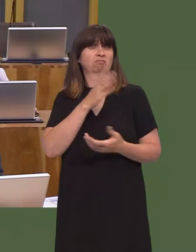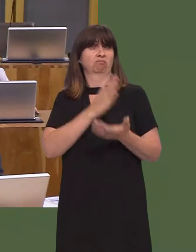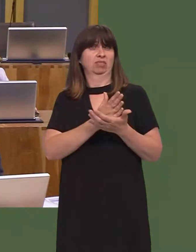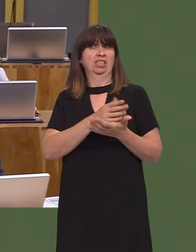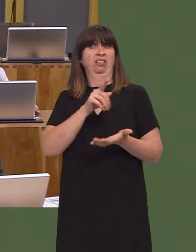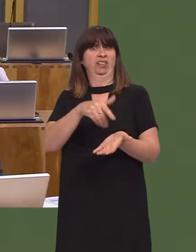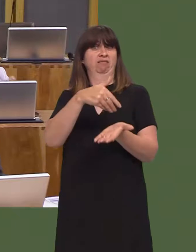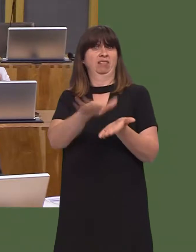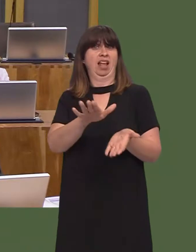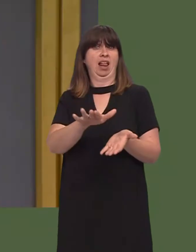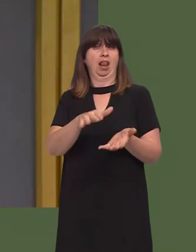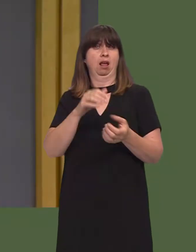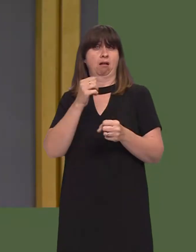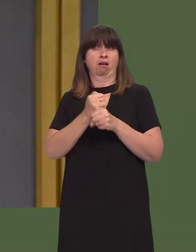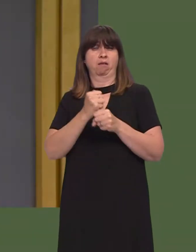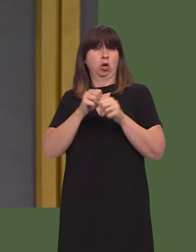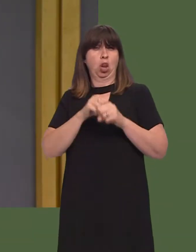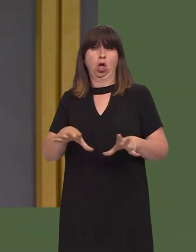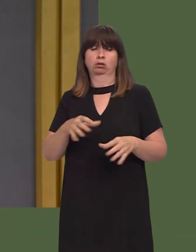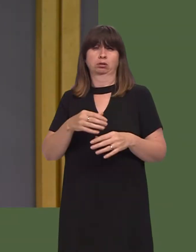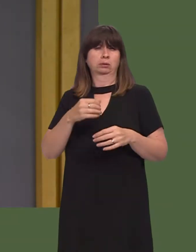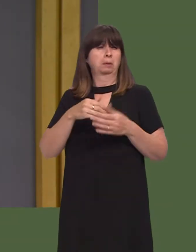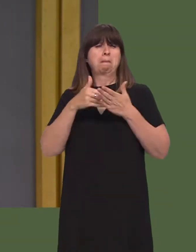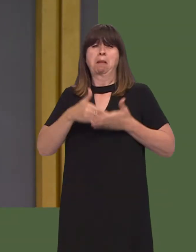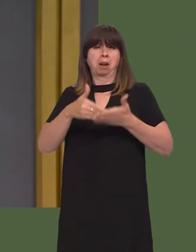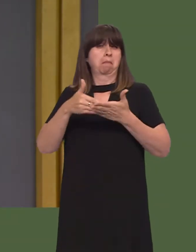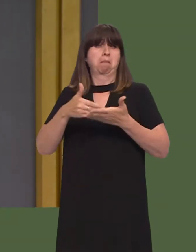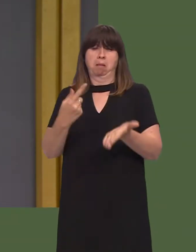the taxpayer tens of millions of pounds. Yet, the Welsh Government has claimed itís not